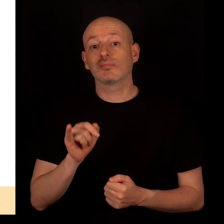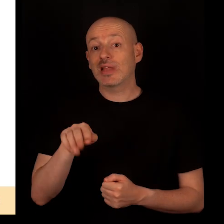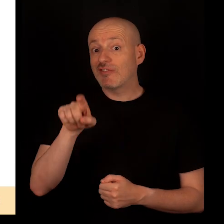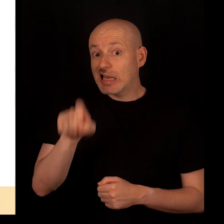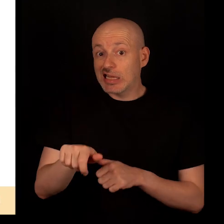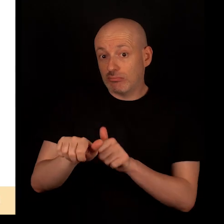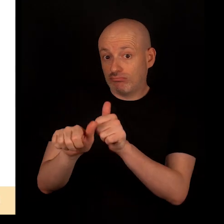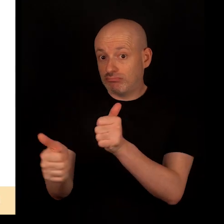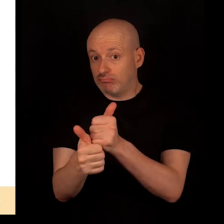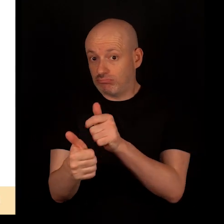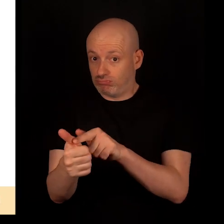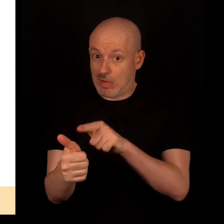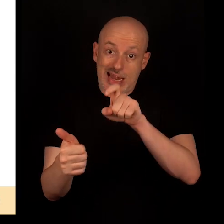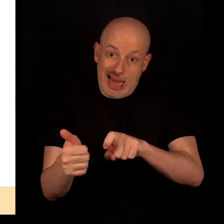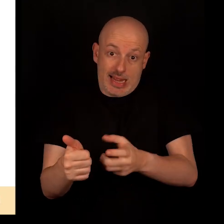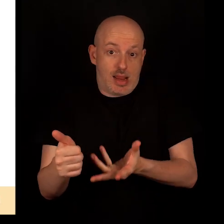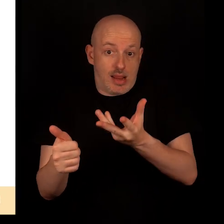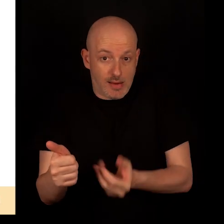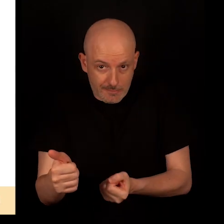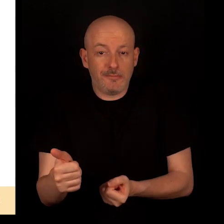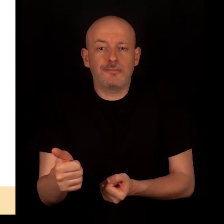And then if there is a need for a personal assistant,